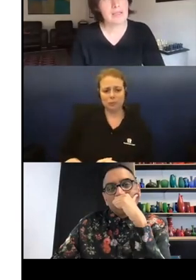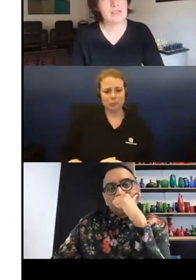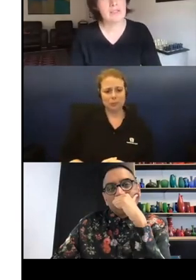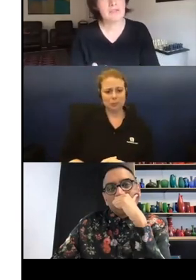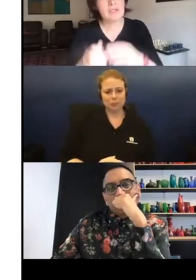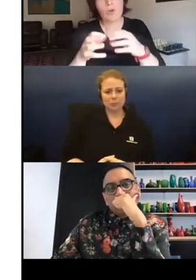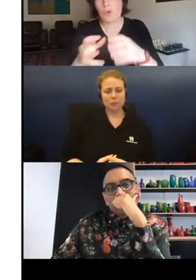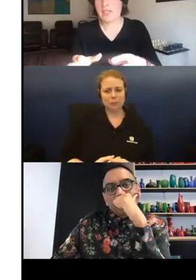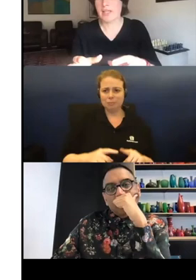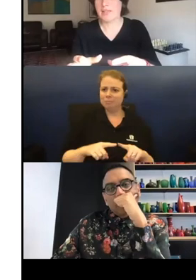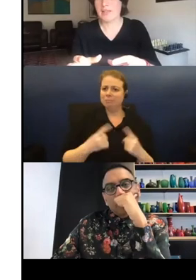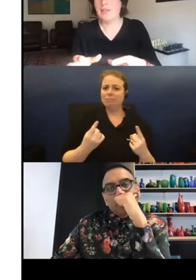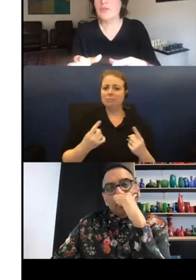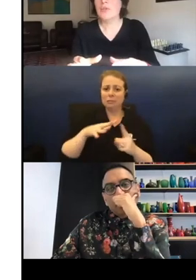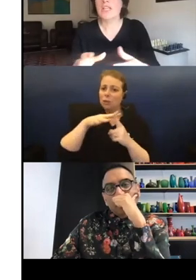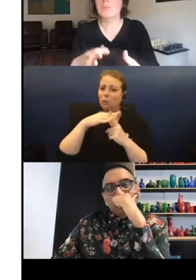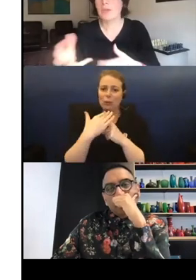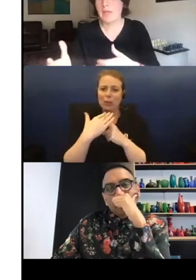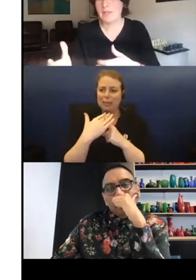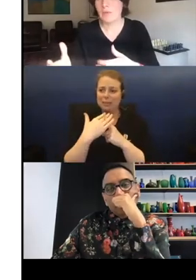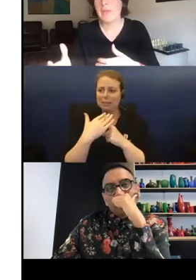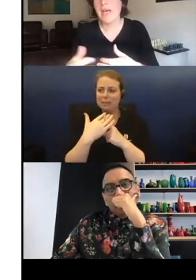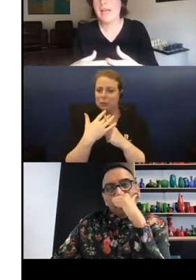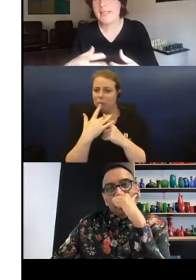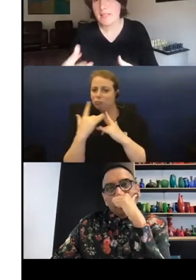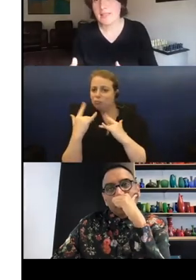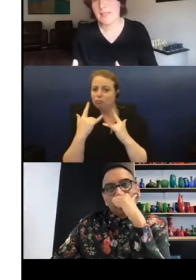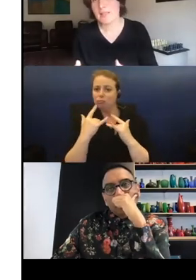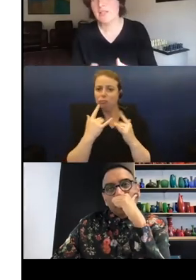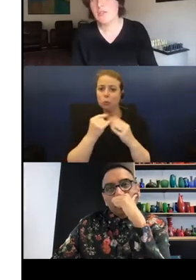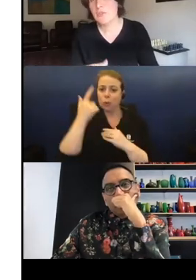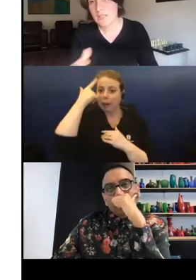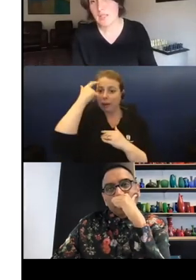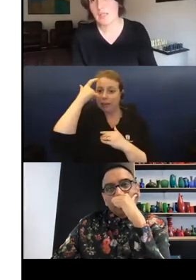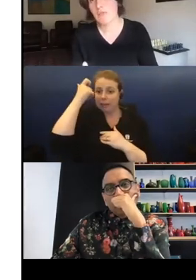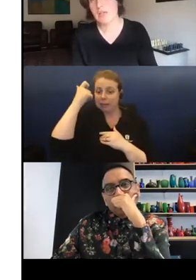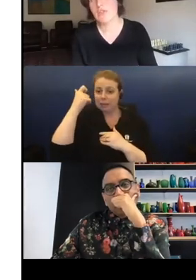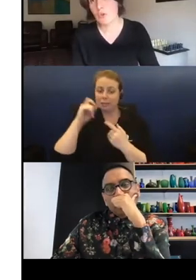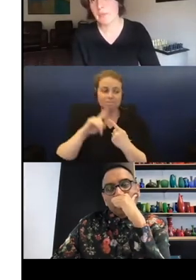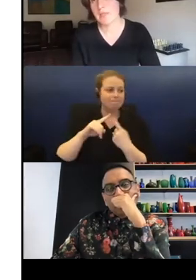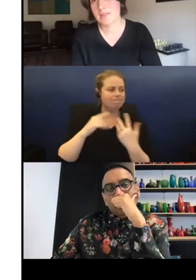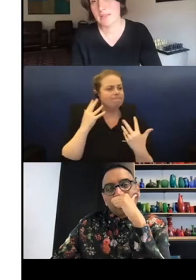different contexts to experiment with the ideas and continue thinking around the topics that